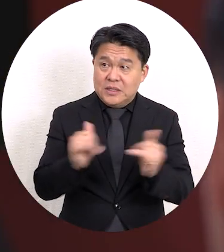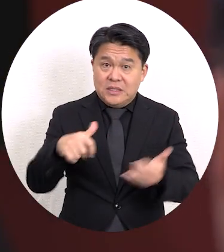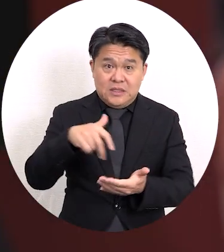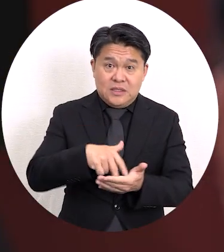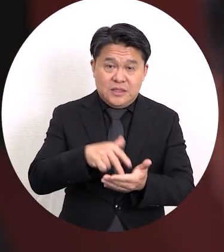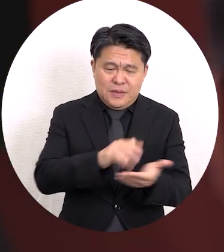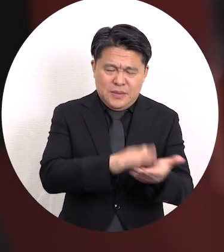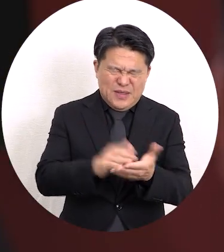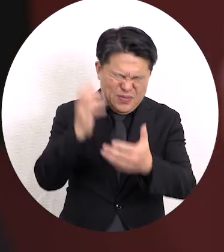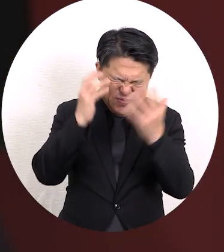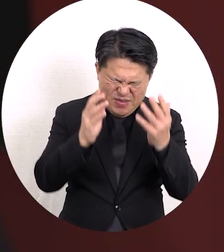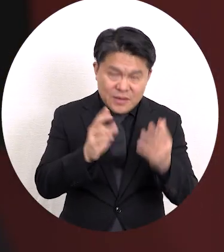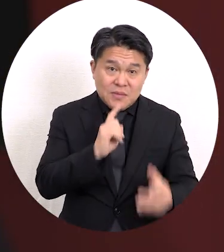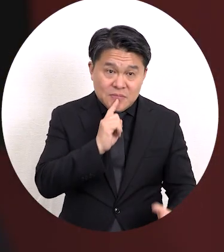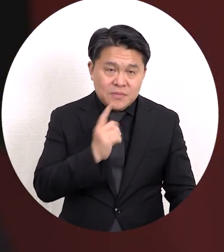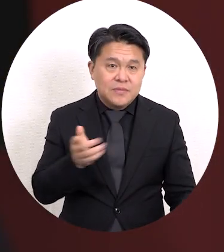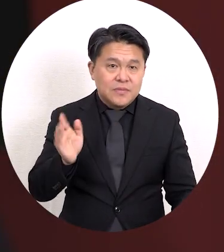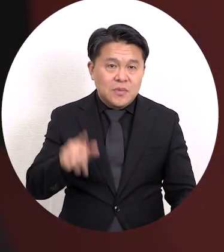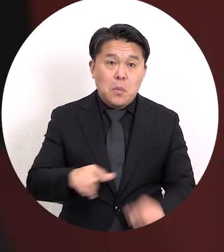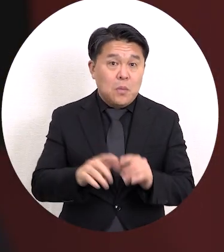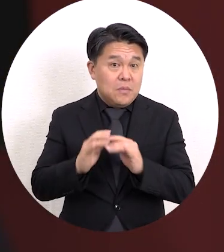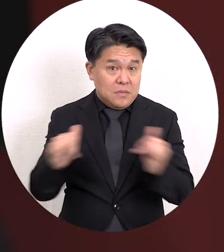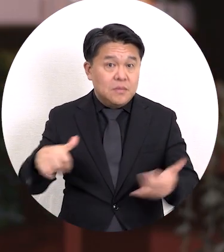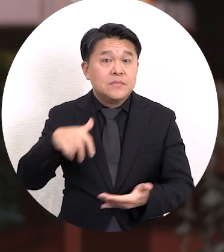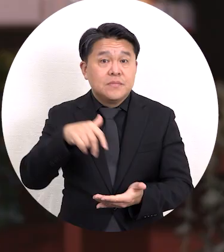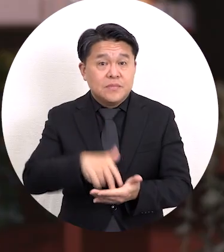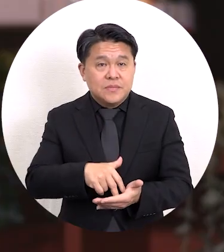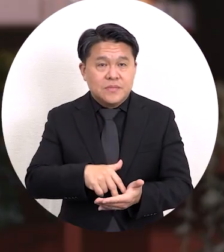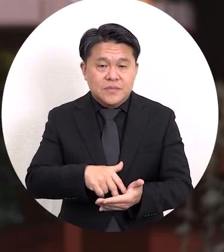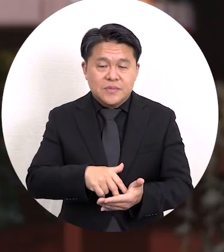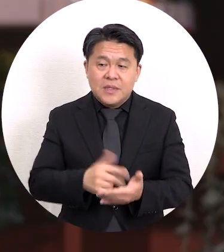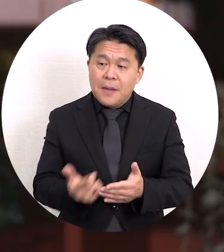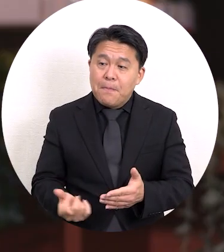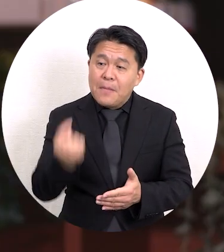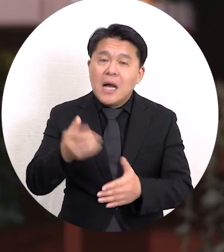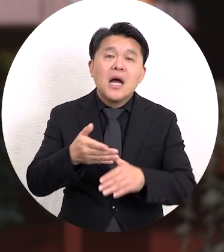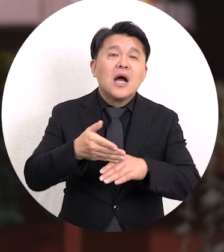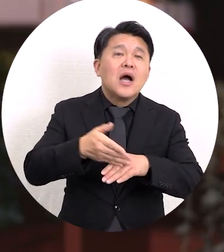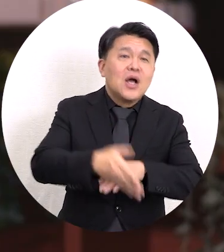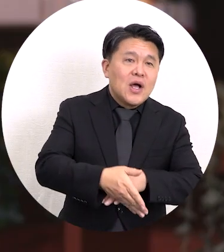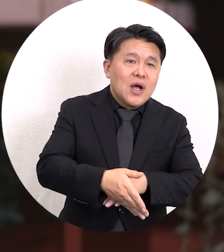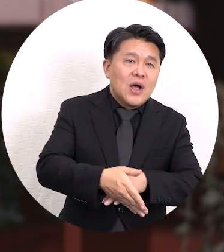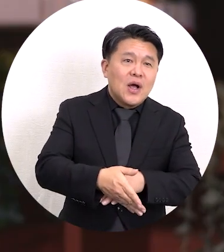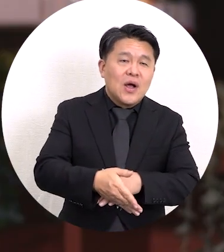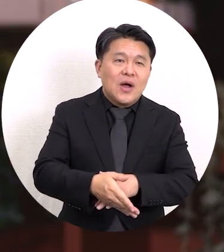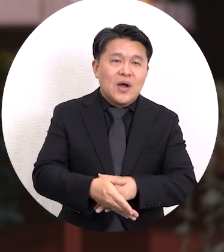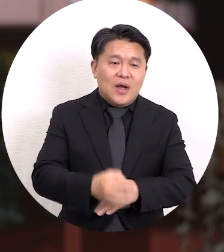that it’s very complex, for most people, it’s more about whether the music is fast or slow, and whether the rhythm feels like